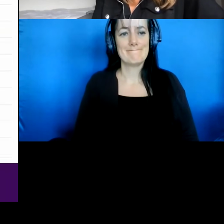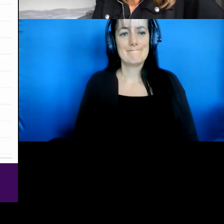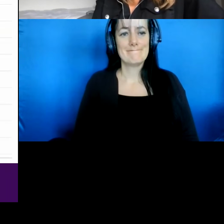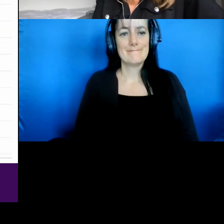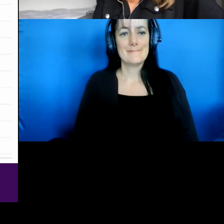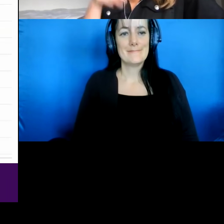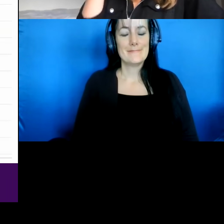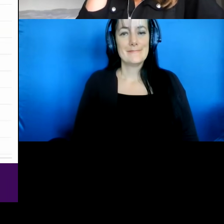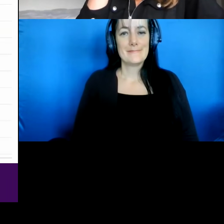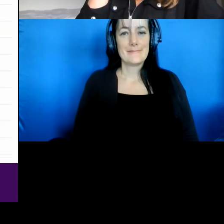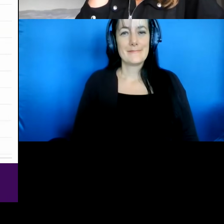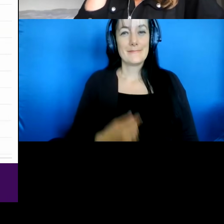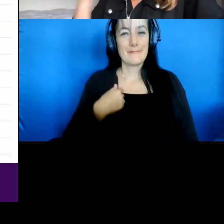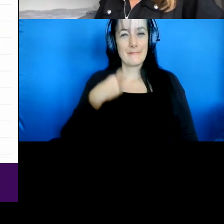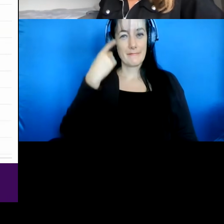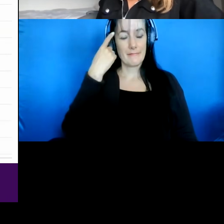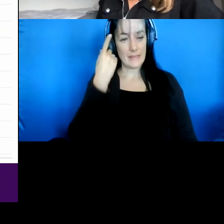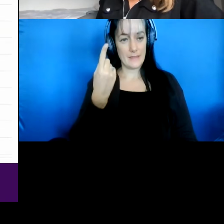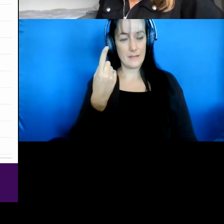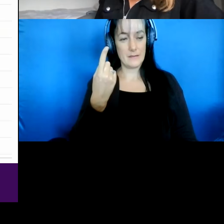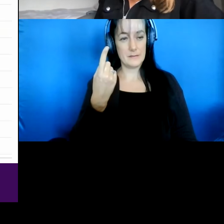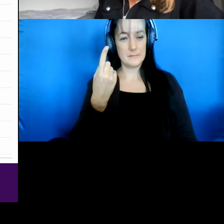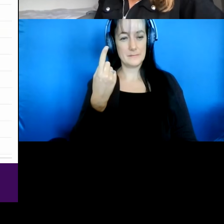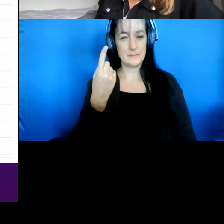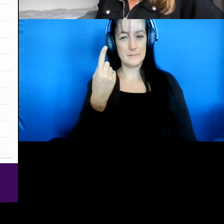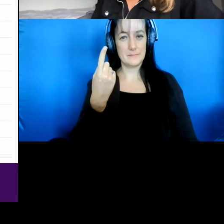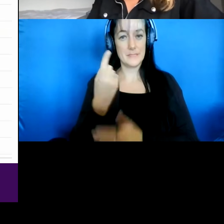one area in particular that is a challenge, it was drag, drop, and scroll. Drag and drop